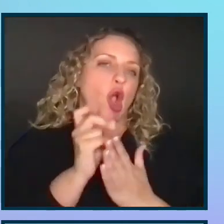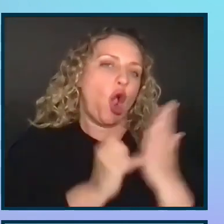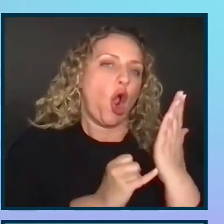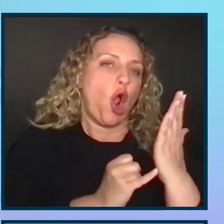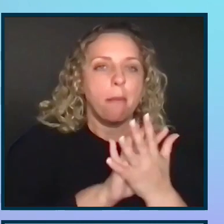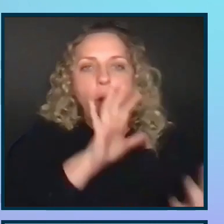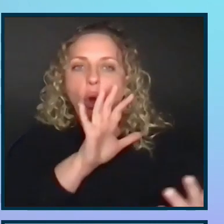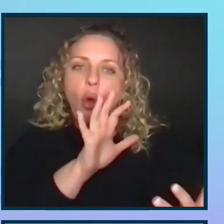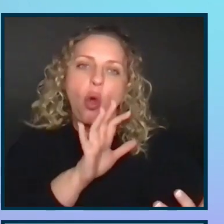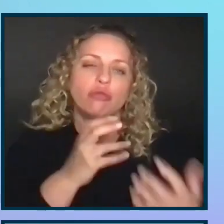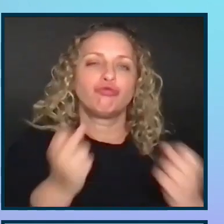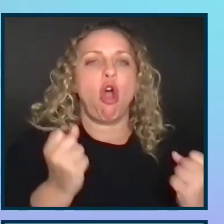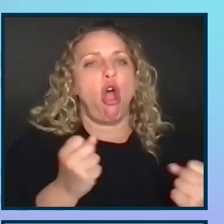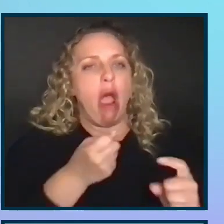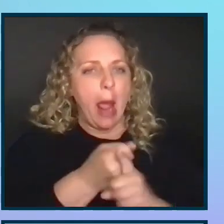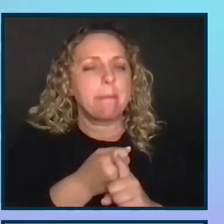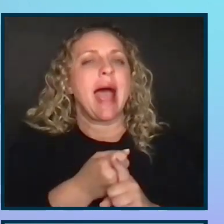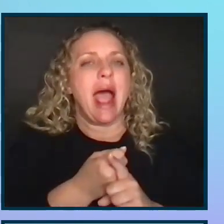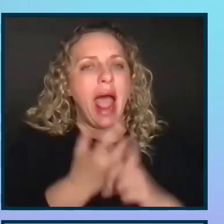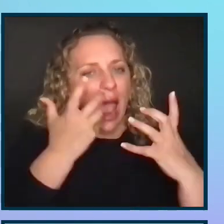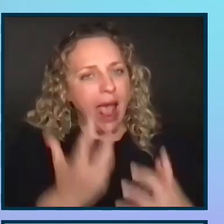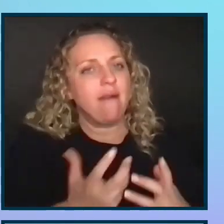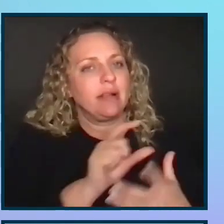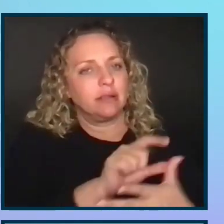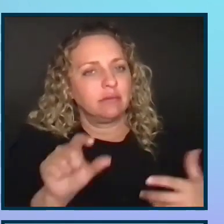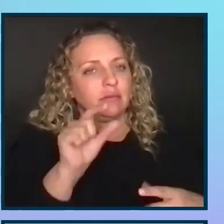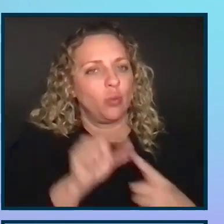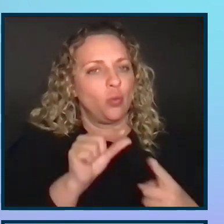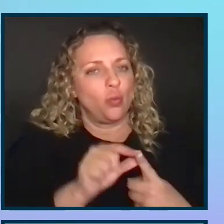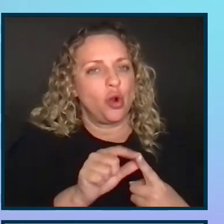was impact heavy text, but in practice and over time,